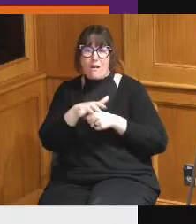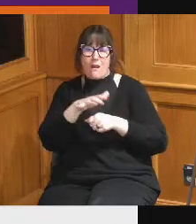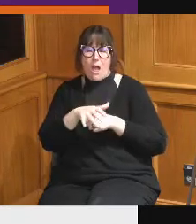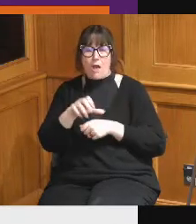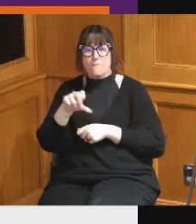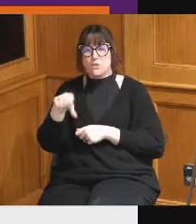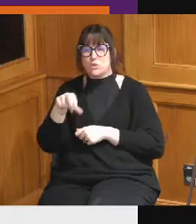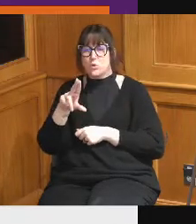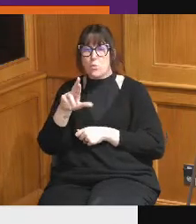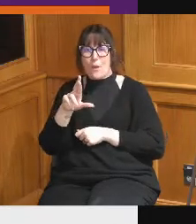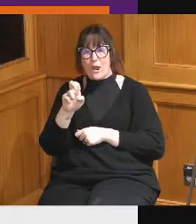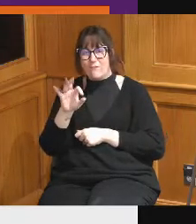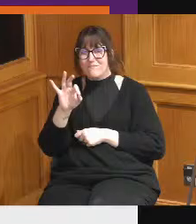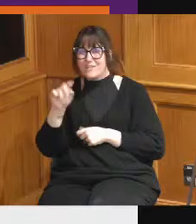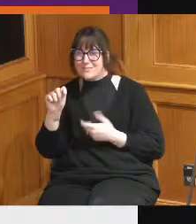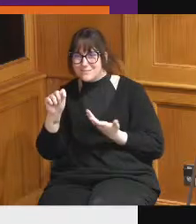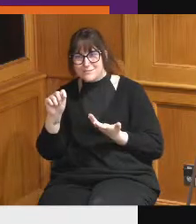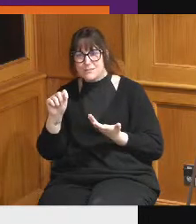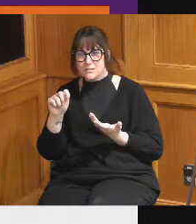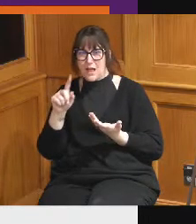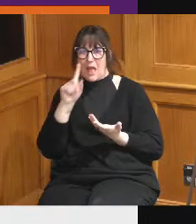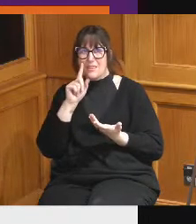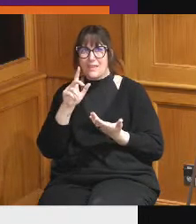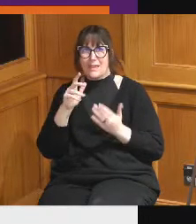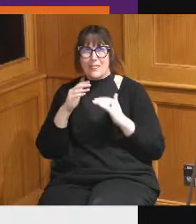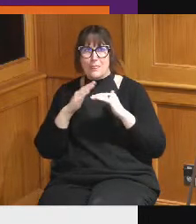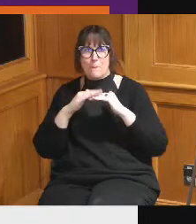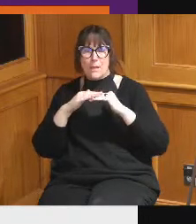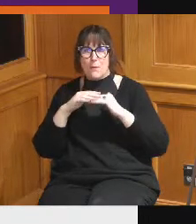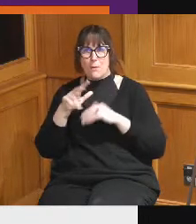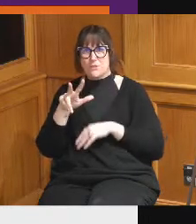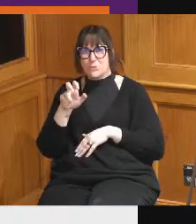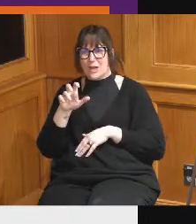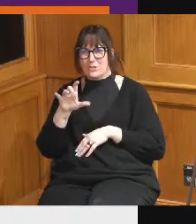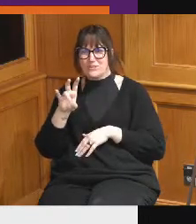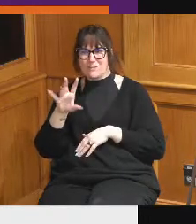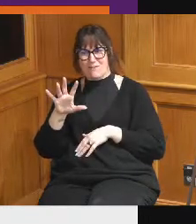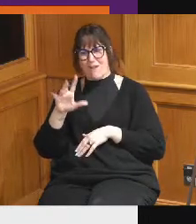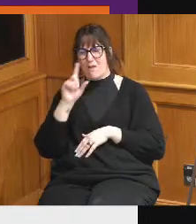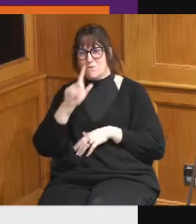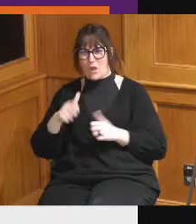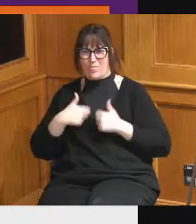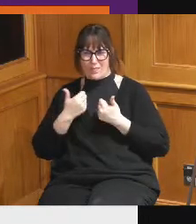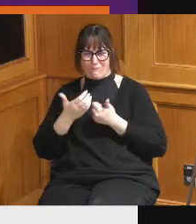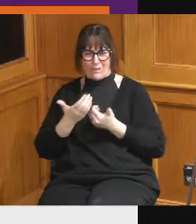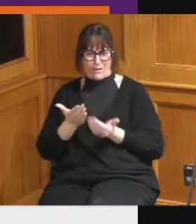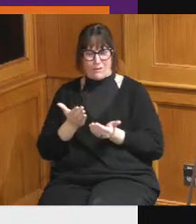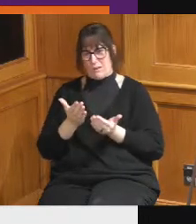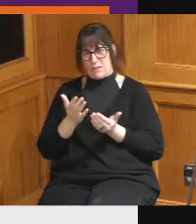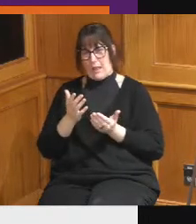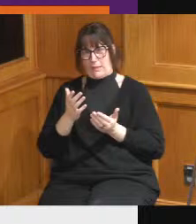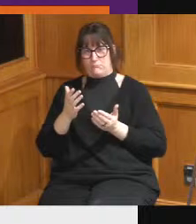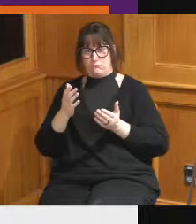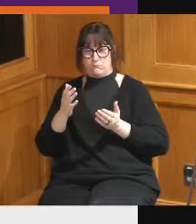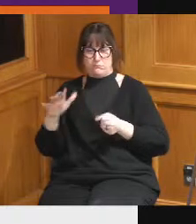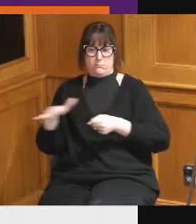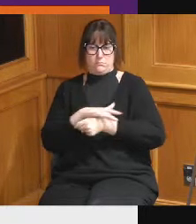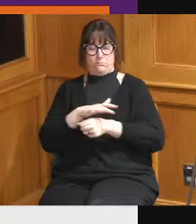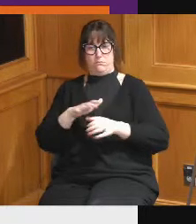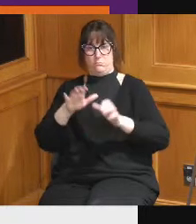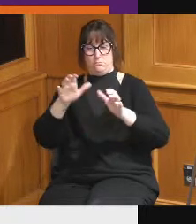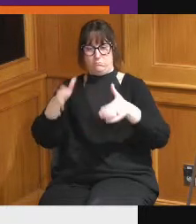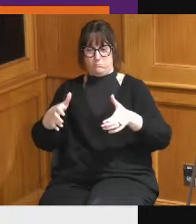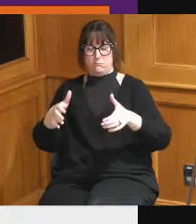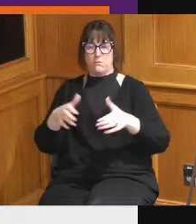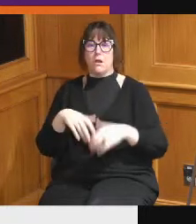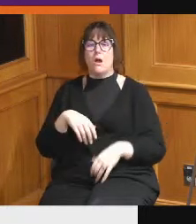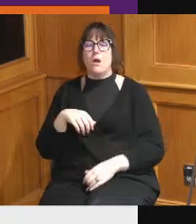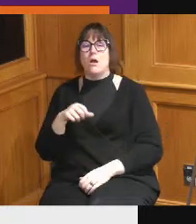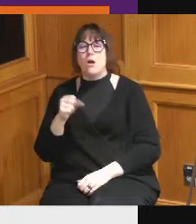253 square feet is like the minimum space allowed for living unit or or there's some other element